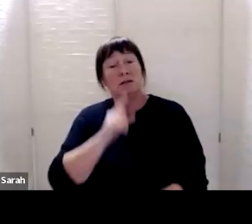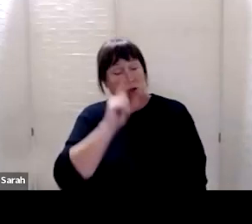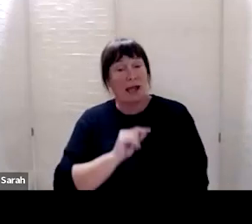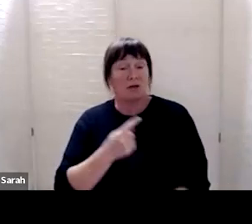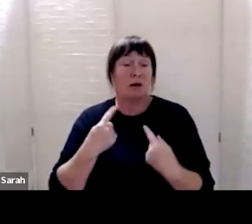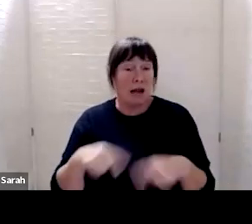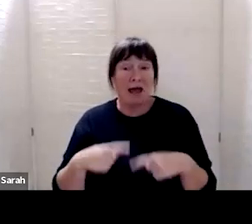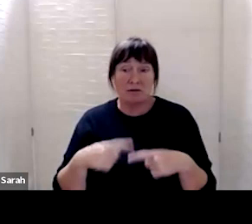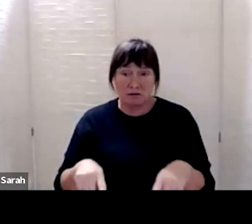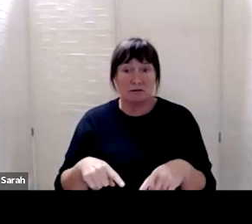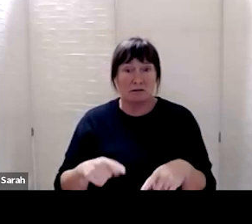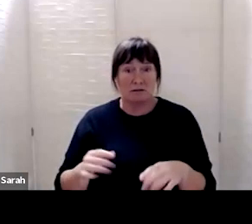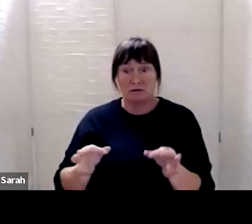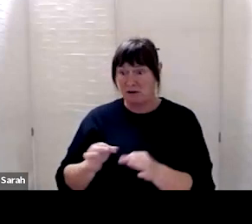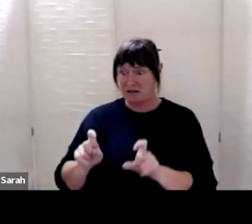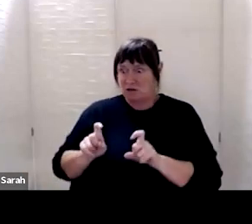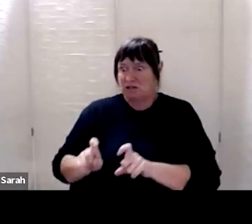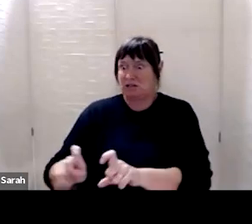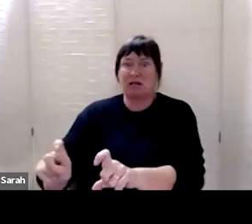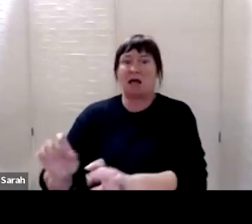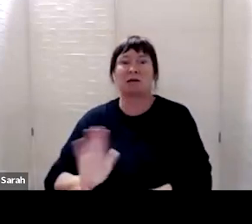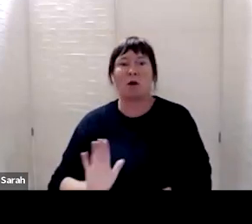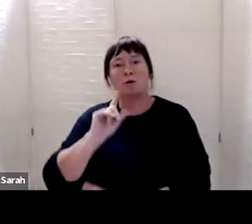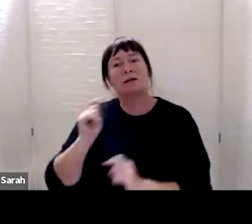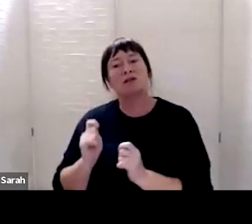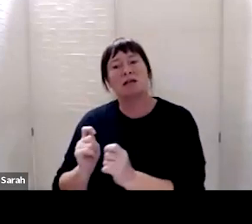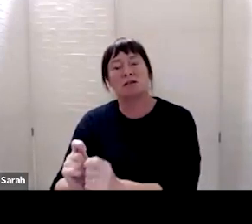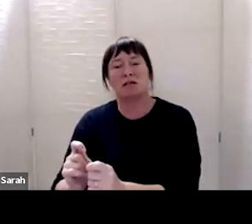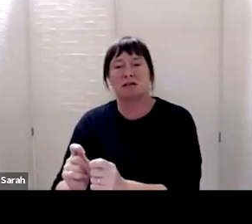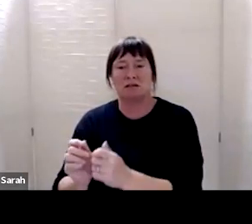you know, you’re powerless to do with your host as your child evolves.